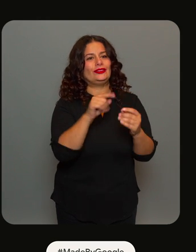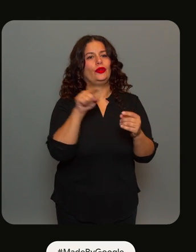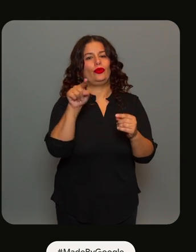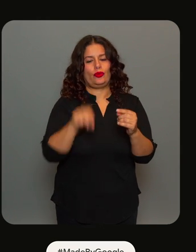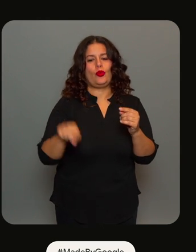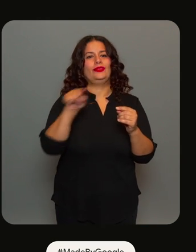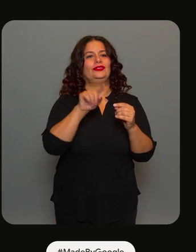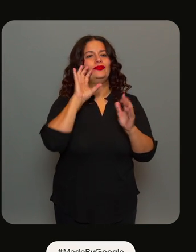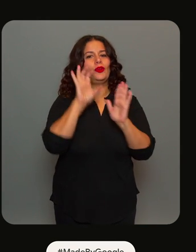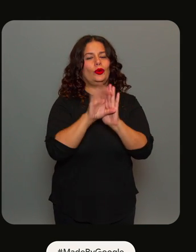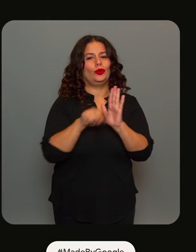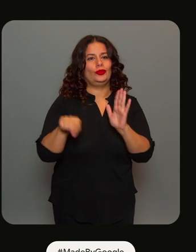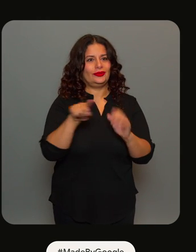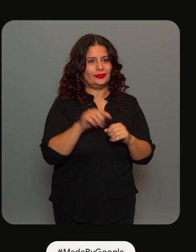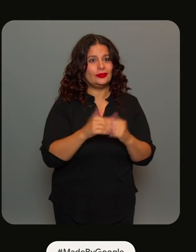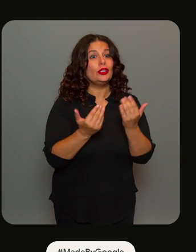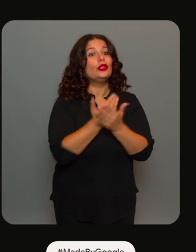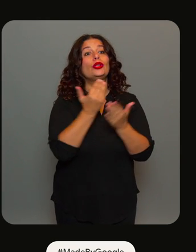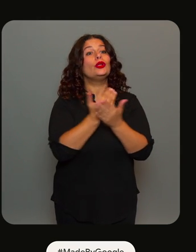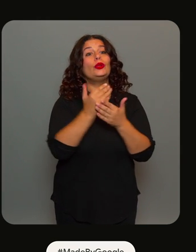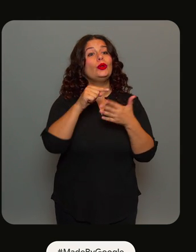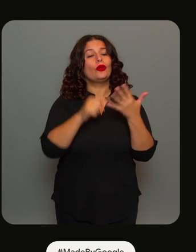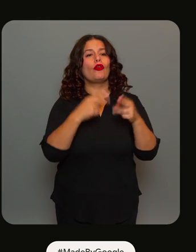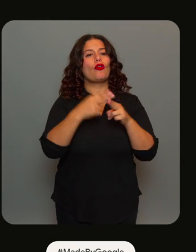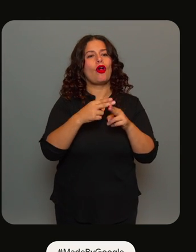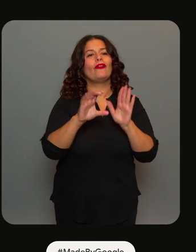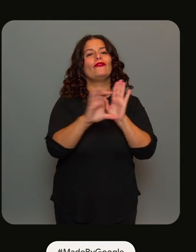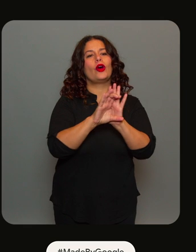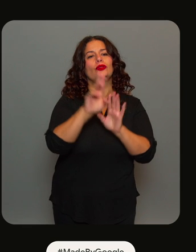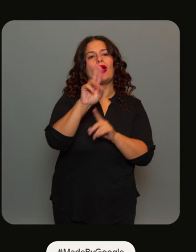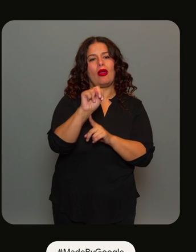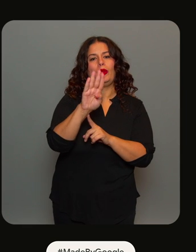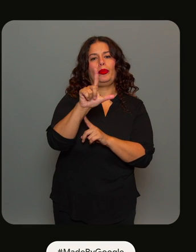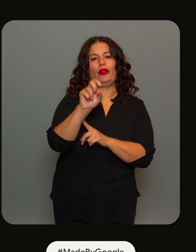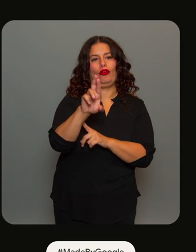brand new feature called Photo Unblur, which is only available